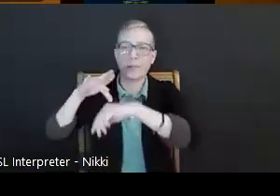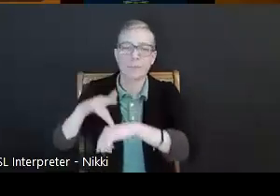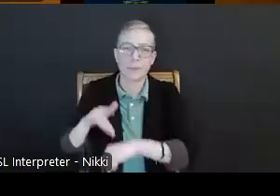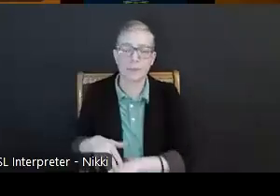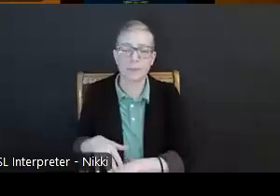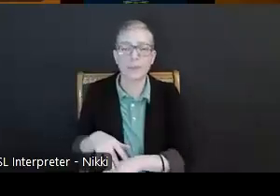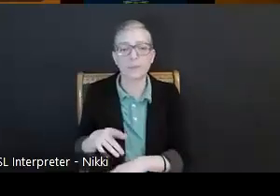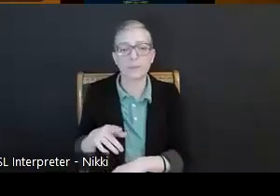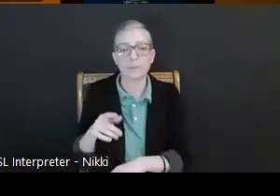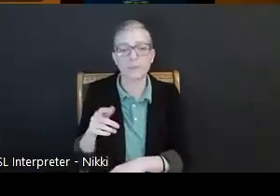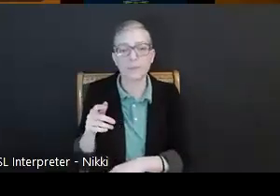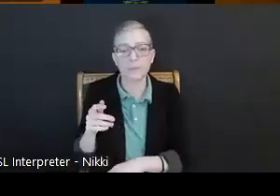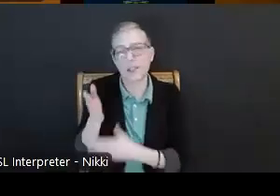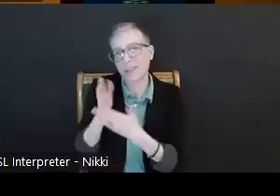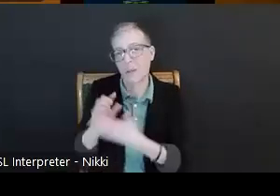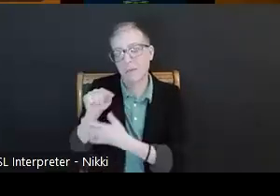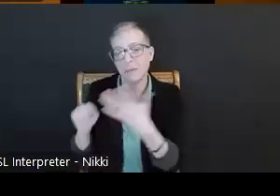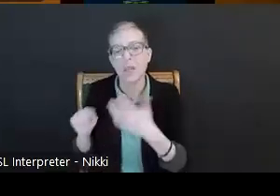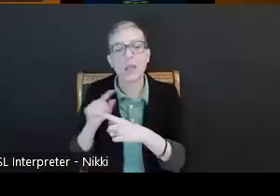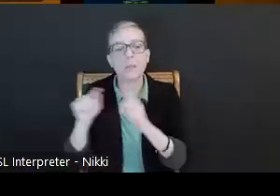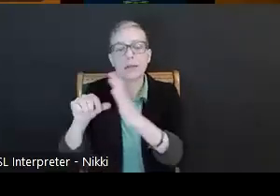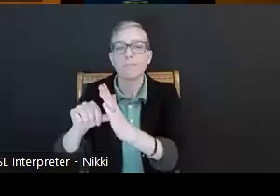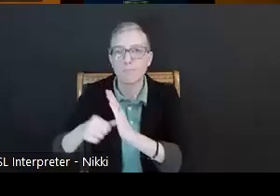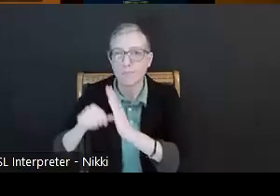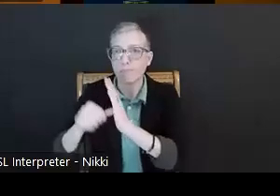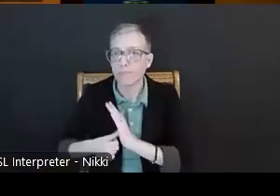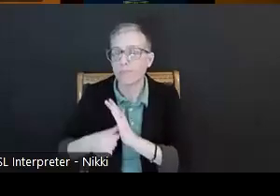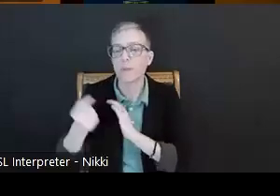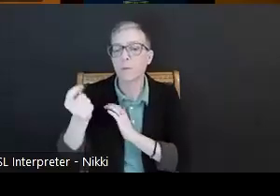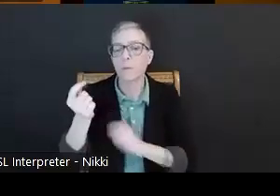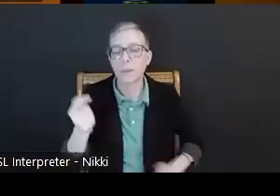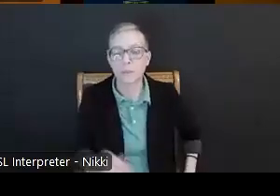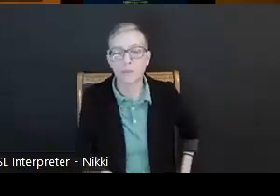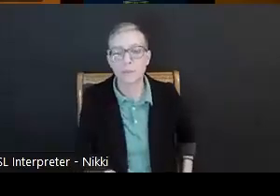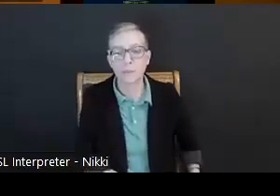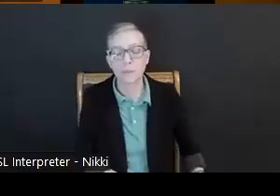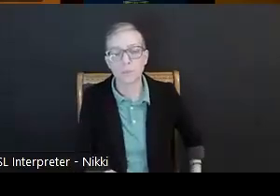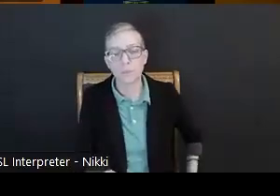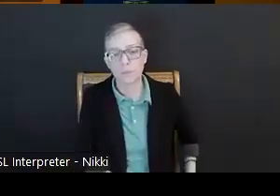um but just to kind of emphasize a little bit more deeply how we might Implement these interventions